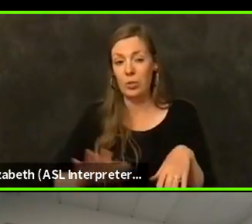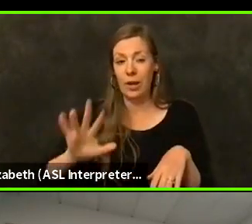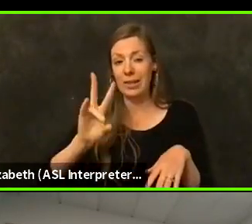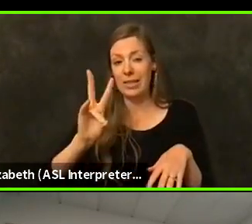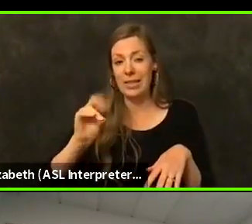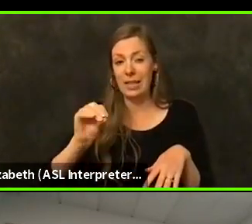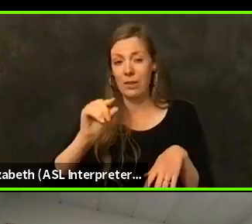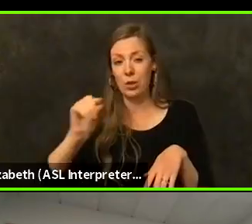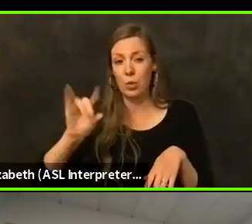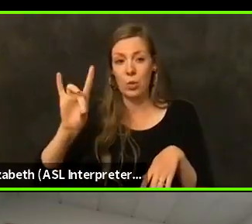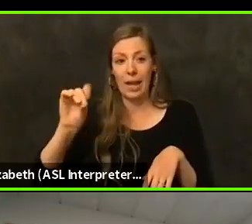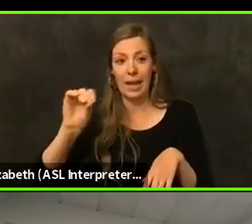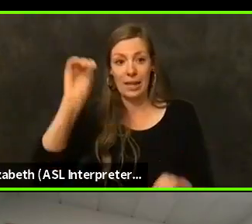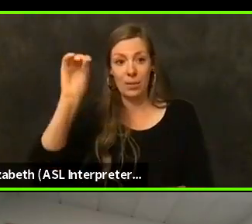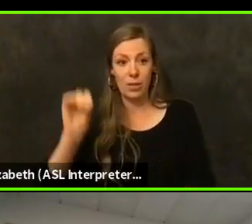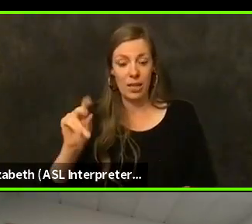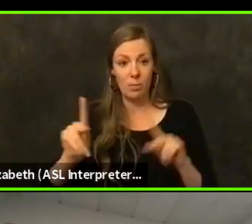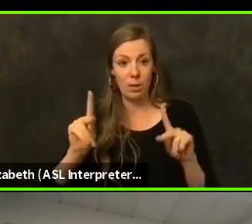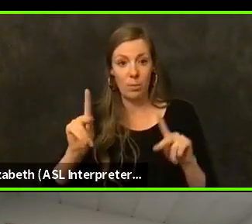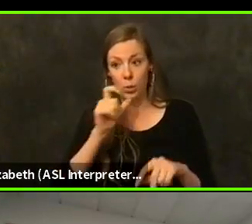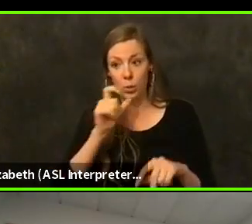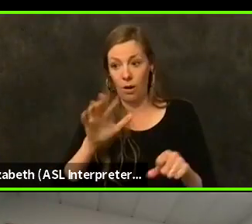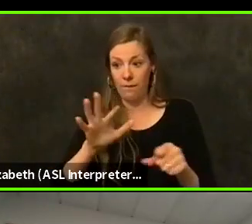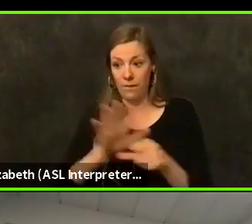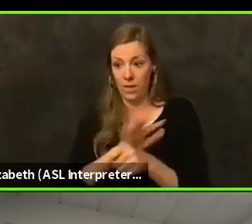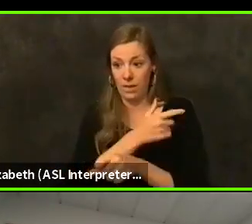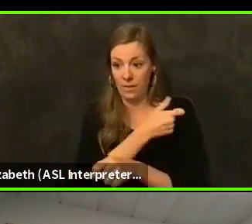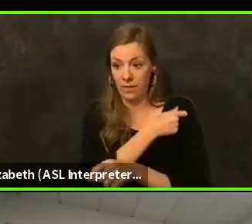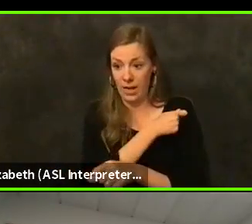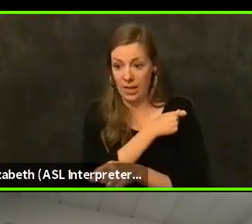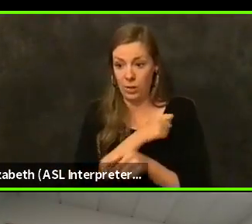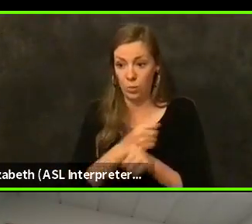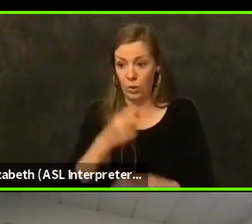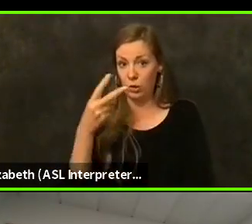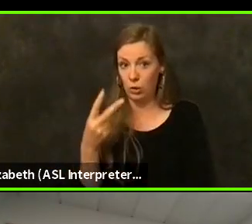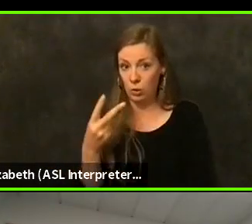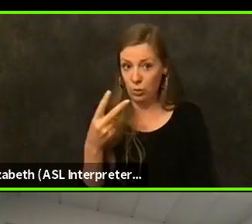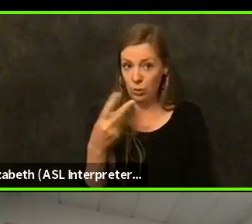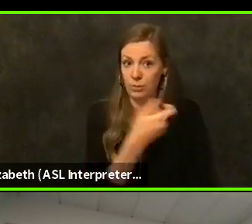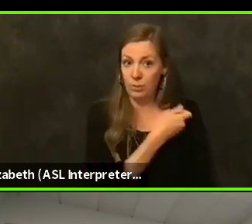percent of people who either are fully vaccinated with two doses